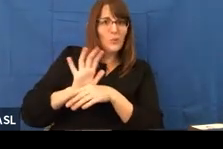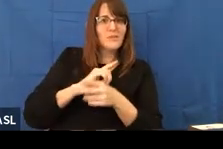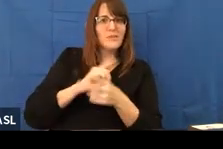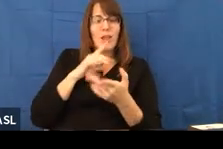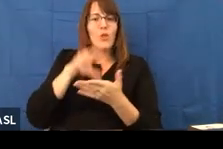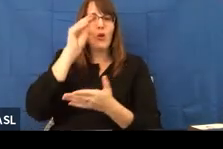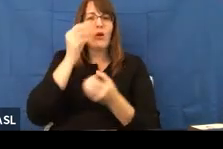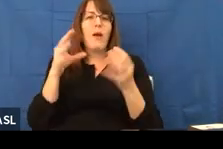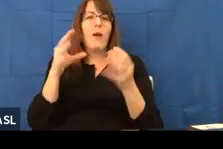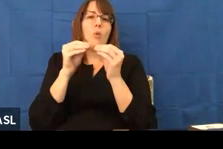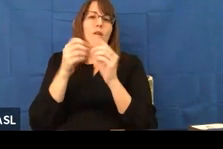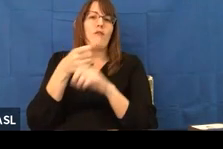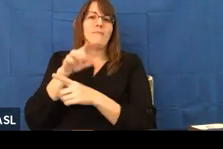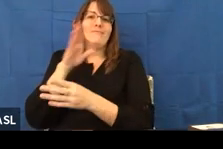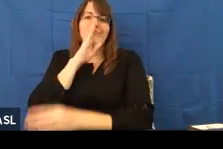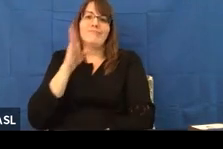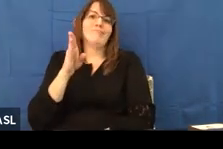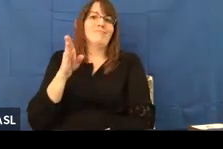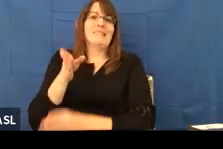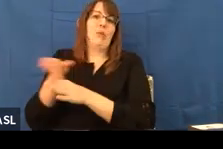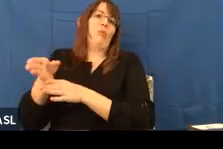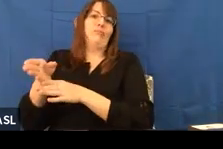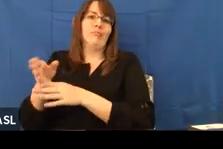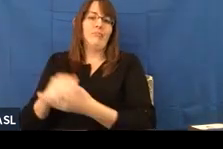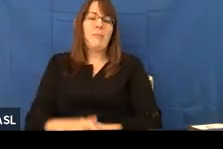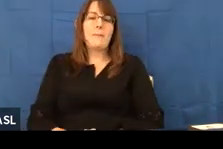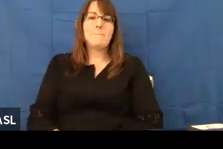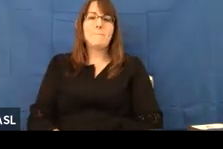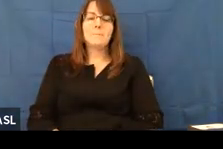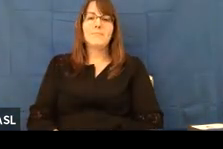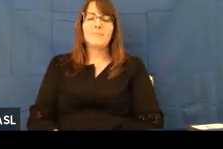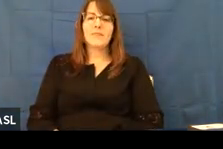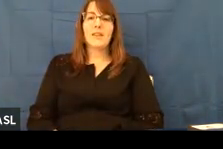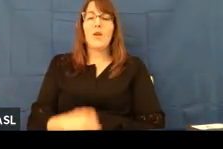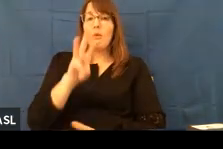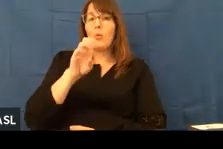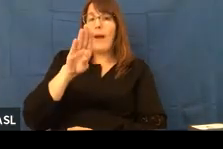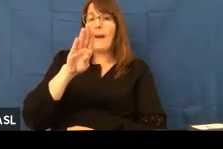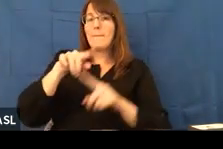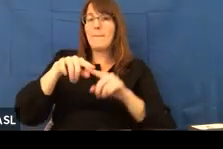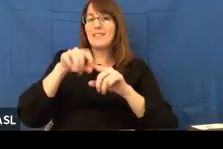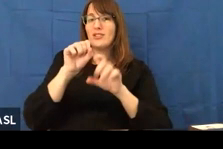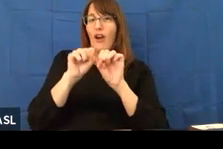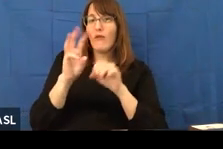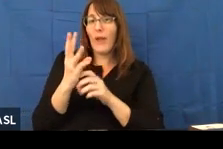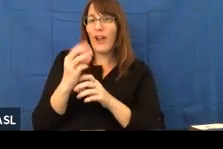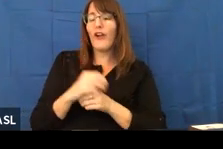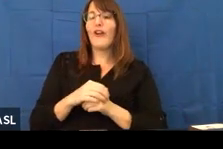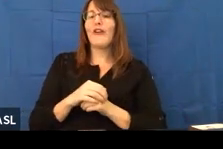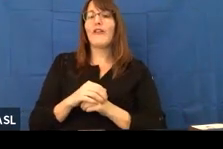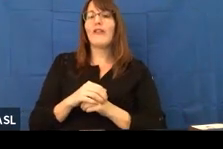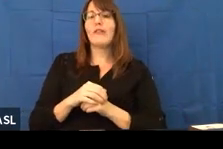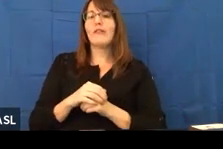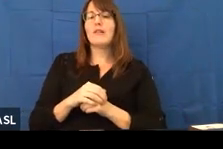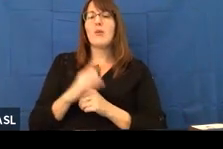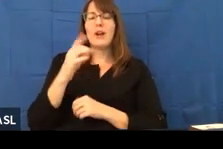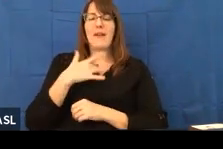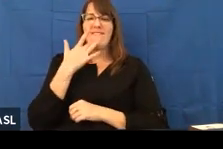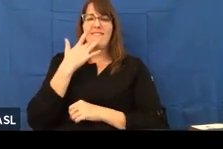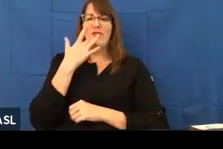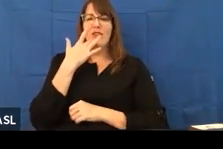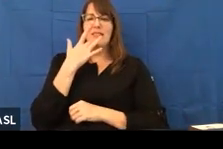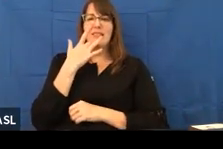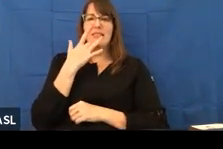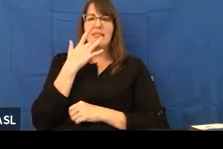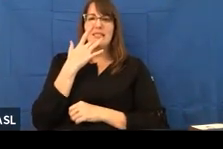Jewyl Alderson Clarke, SDCOE: Also things like simulations activities web based software are great. I know one of my favorite web based software is a canvas, which does a lot of